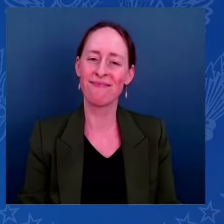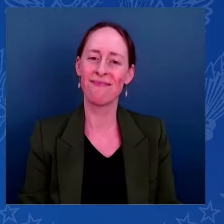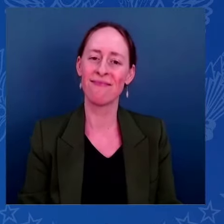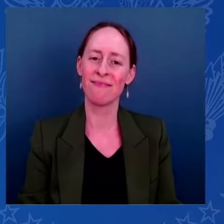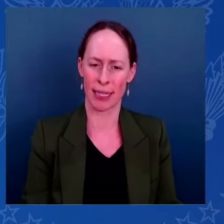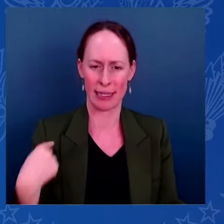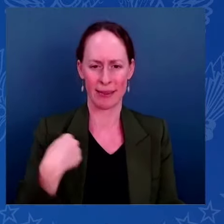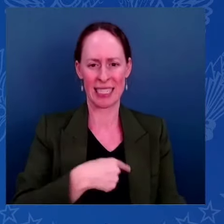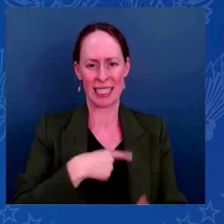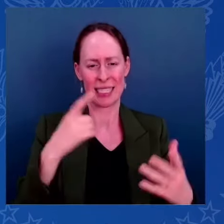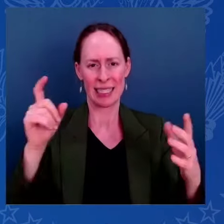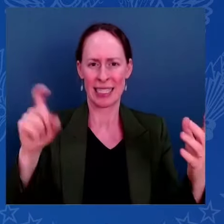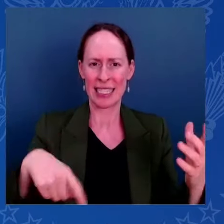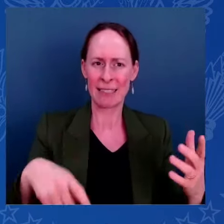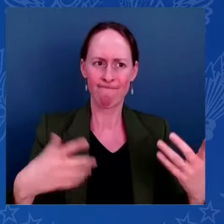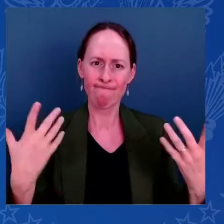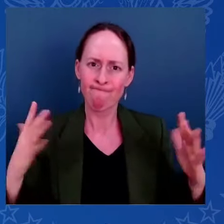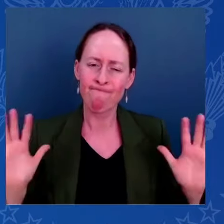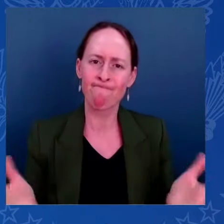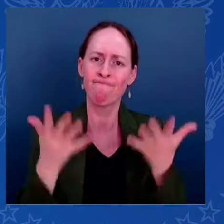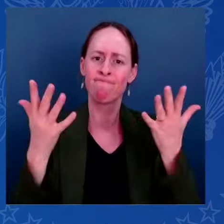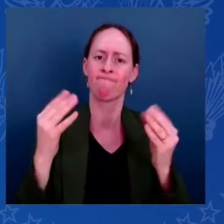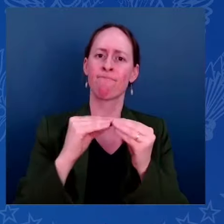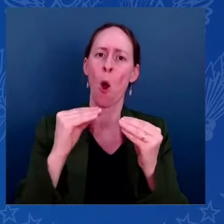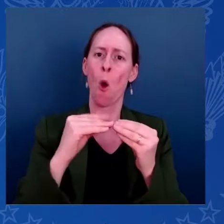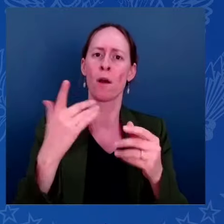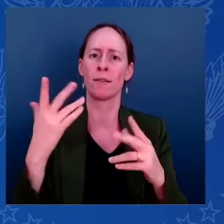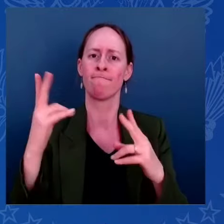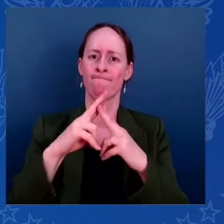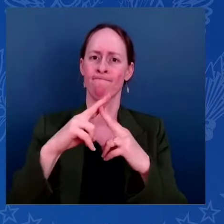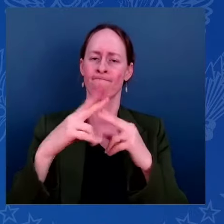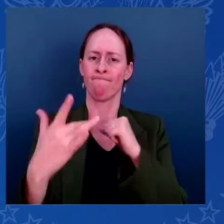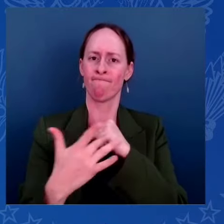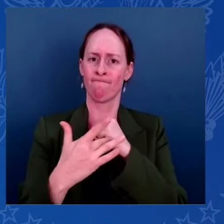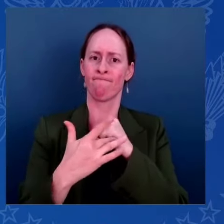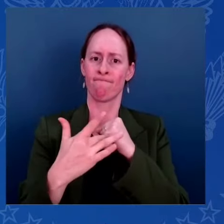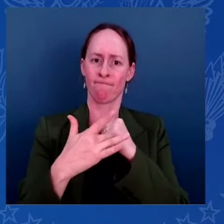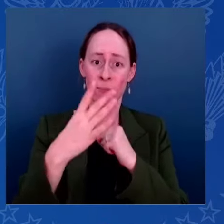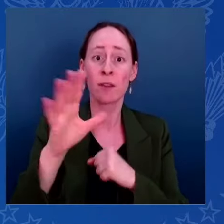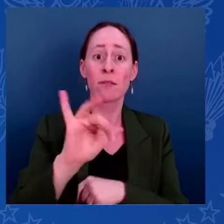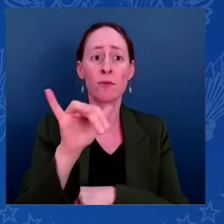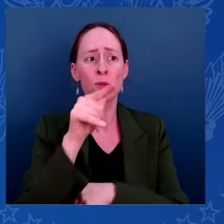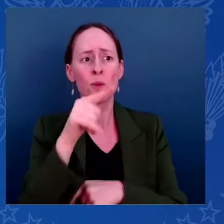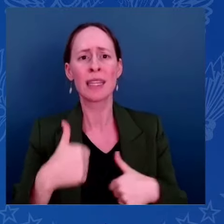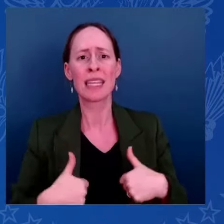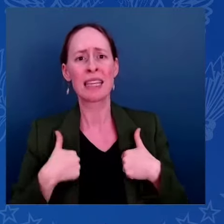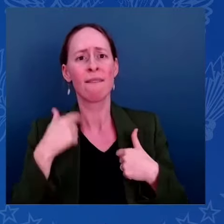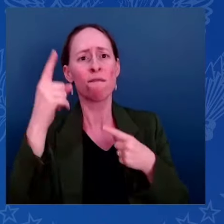at the end of the project, at the end of five years, so we can't build a million-dollar device. This hits me close to home,